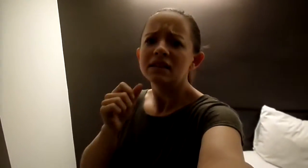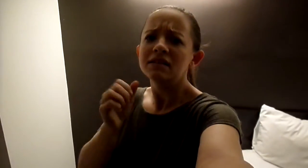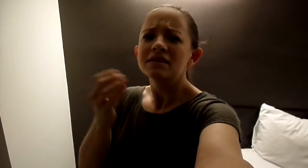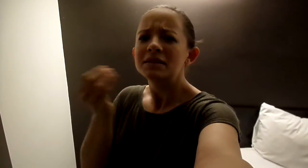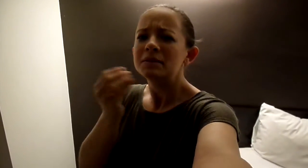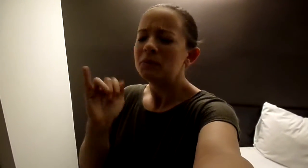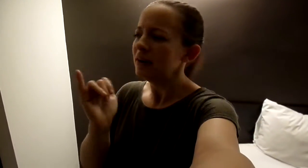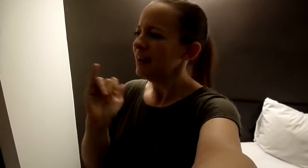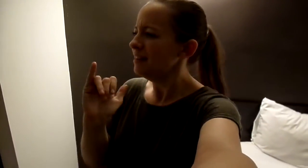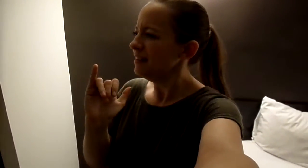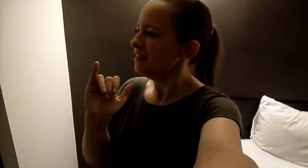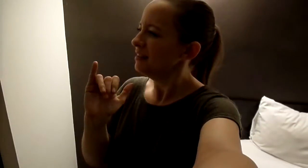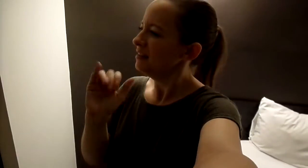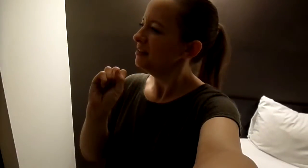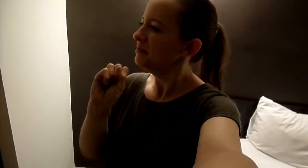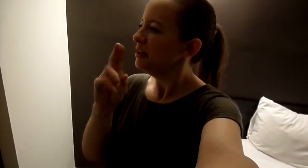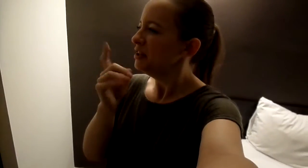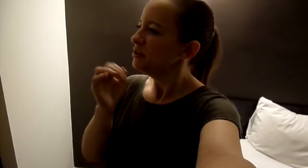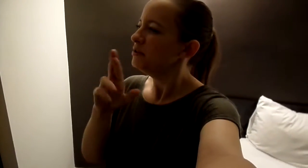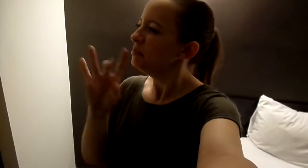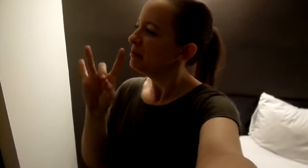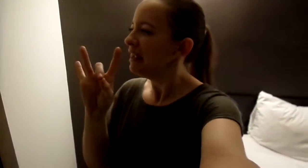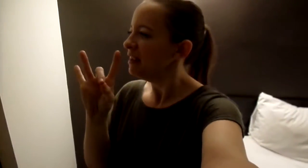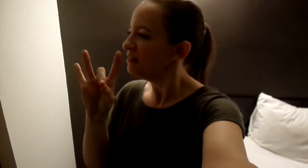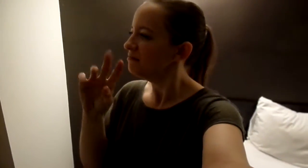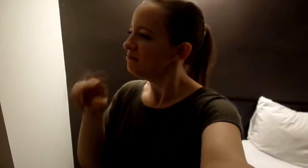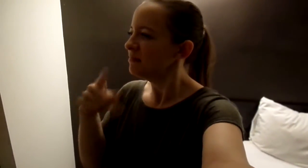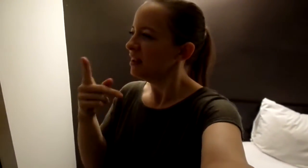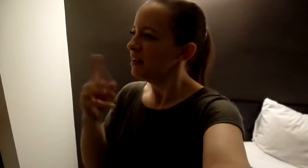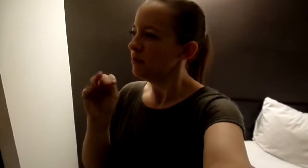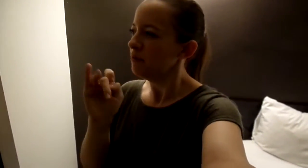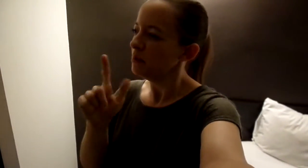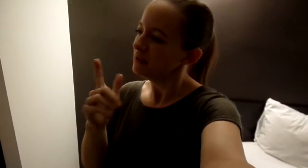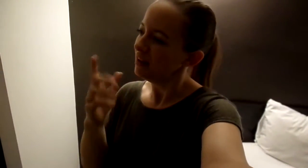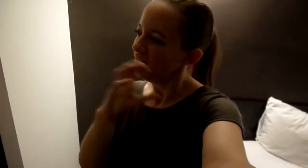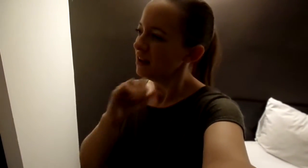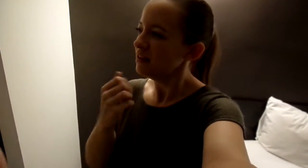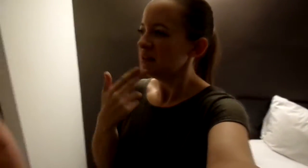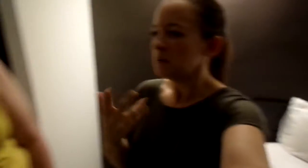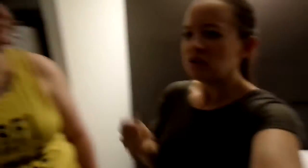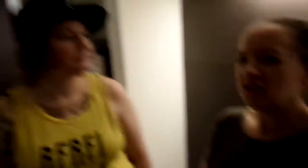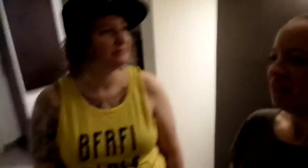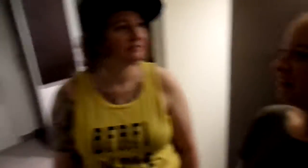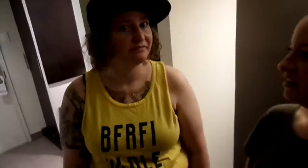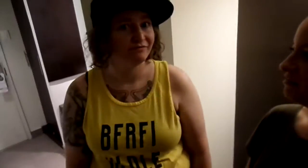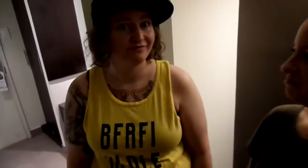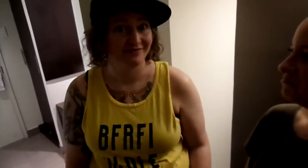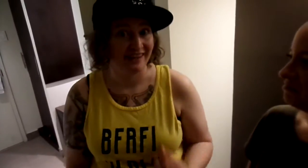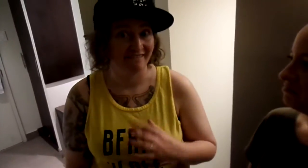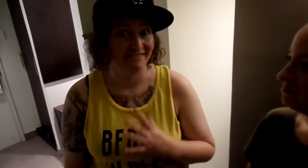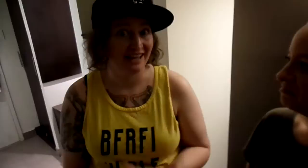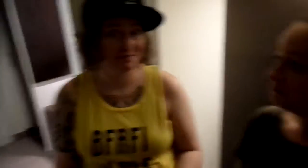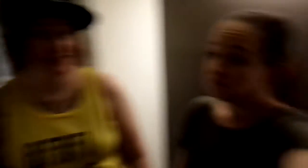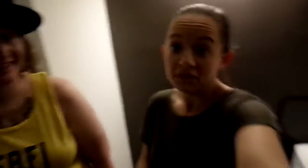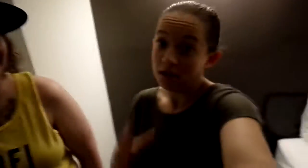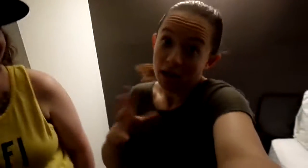[Jill] It's pretty nice here. It's more like a Super 8 kind of motel I guess. [Jenna] I'm fine with it.